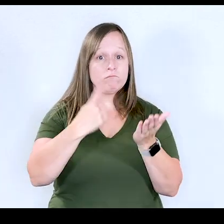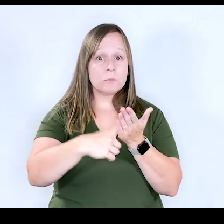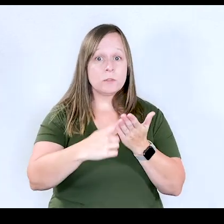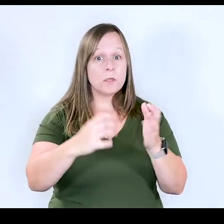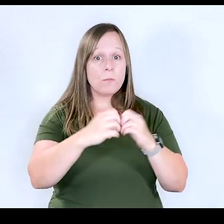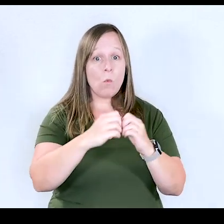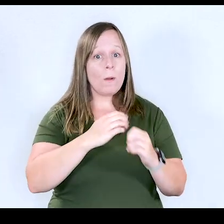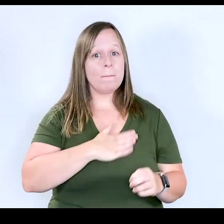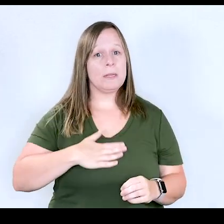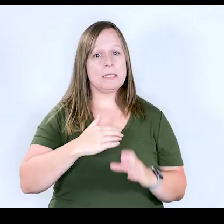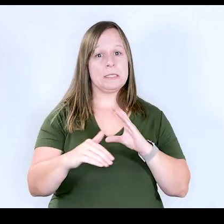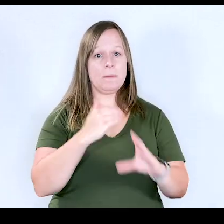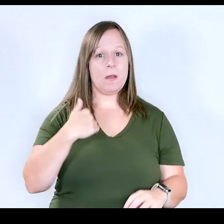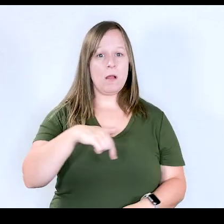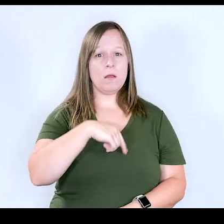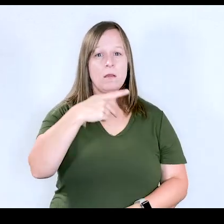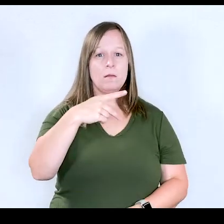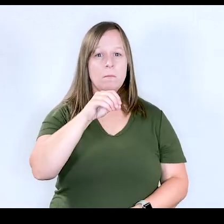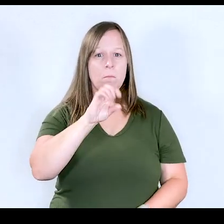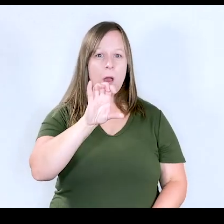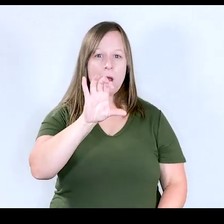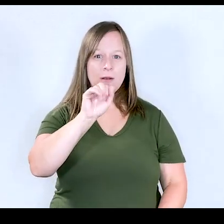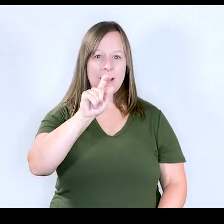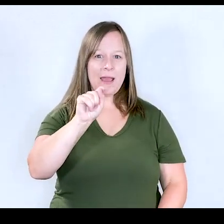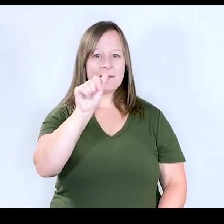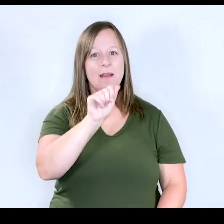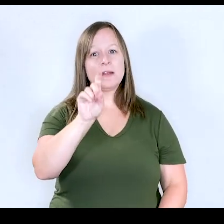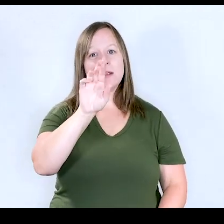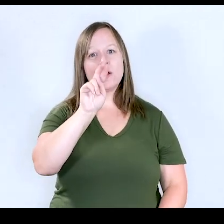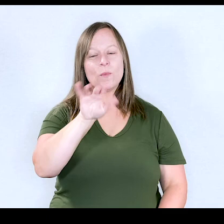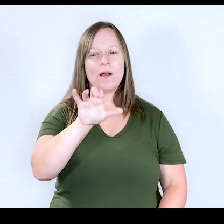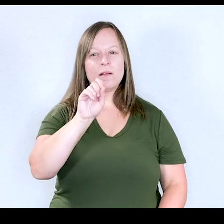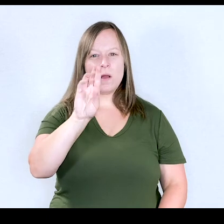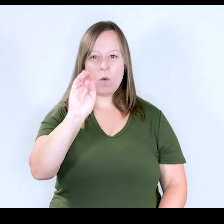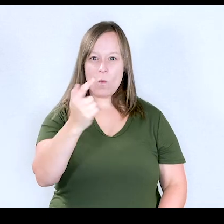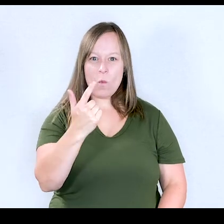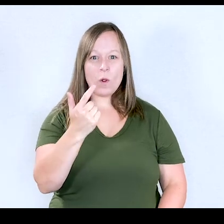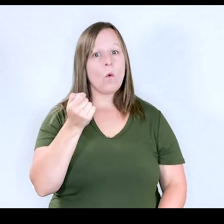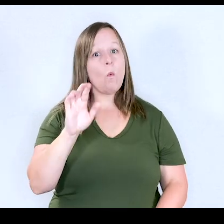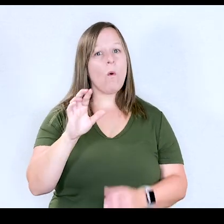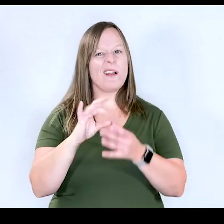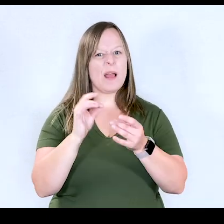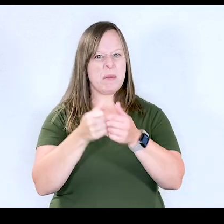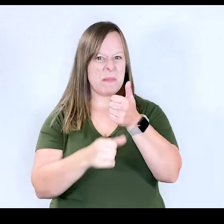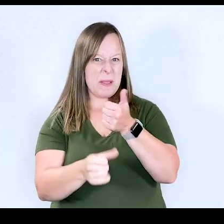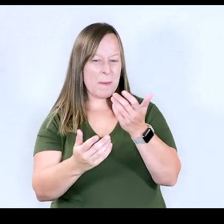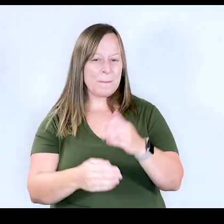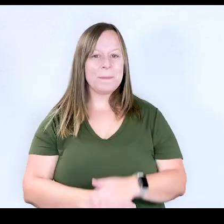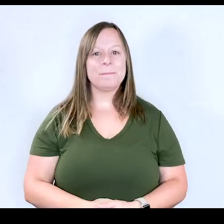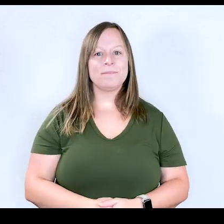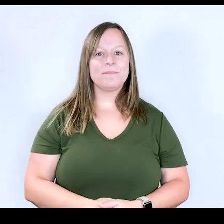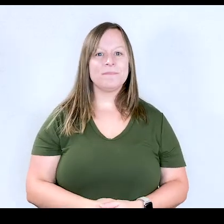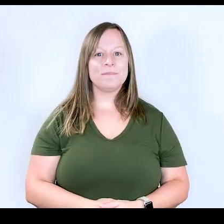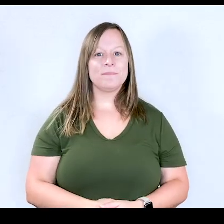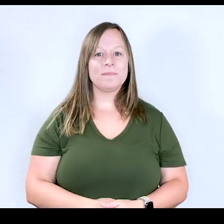us to discuss, please email podcast@drny.org or comment below.